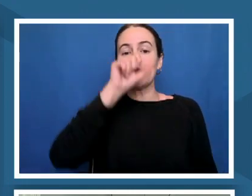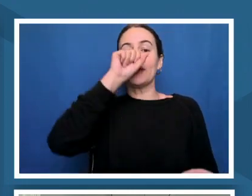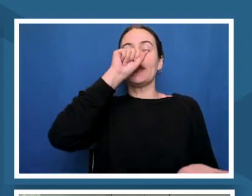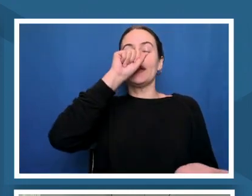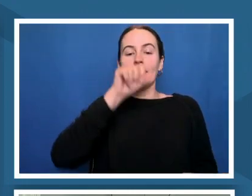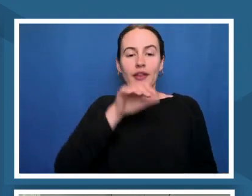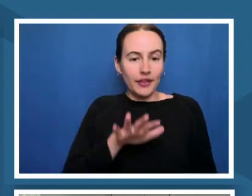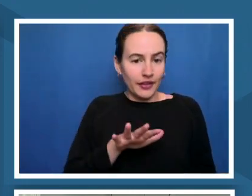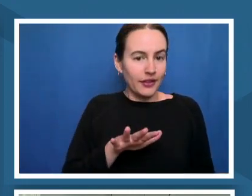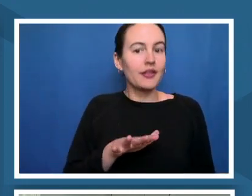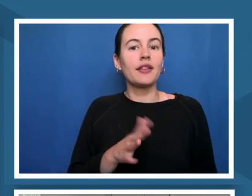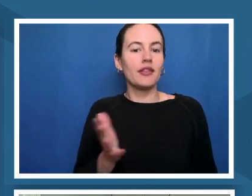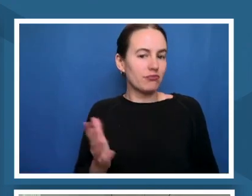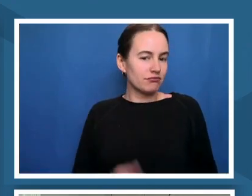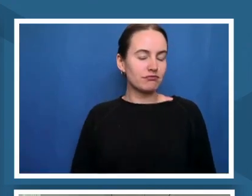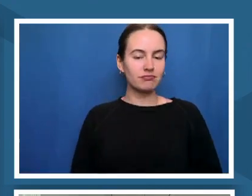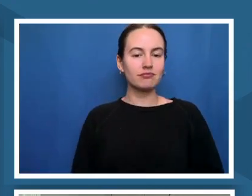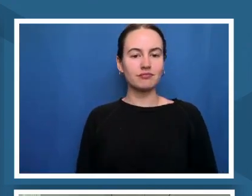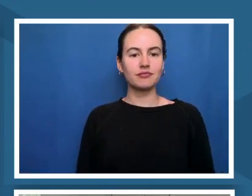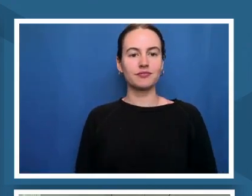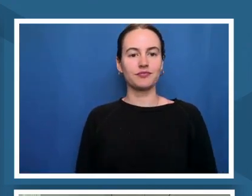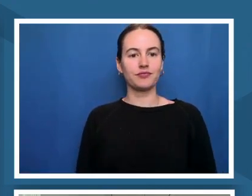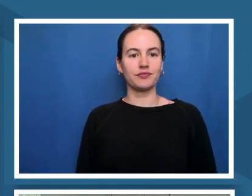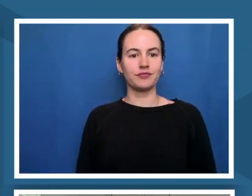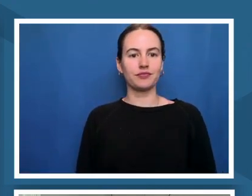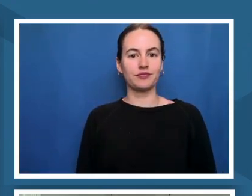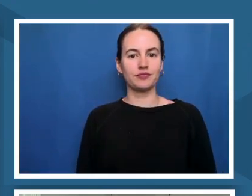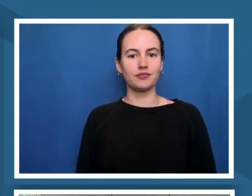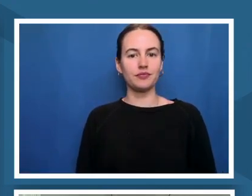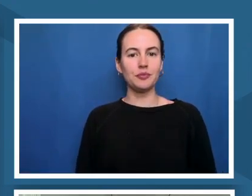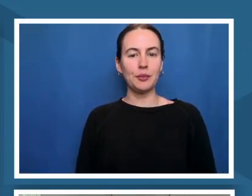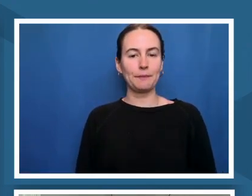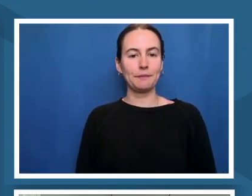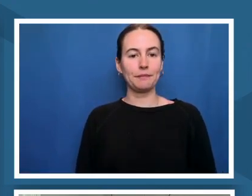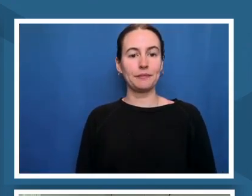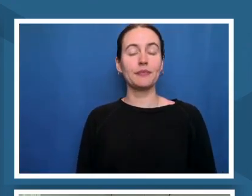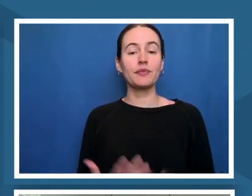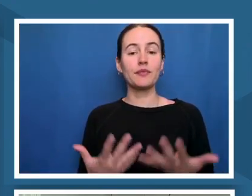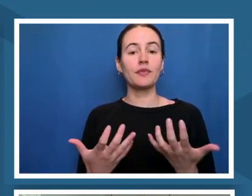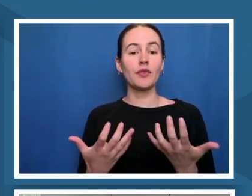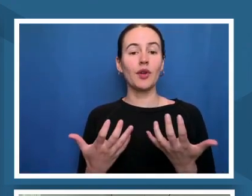see there saving time though to come back to our